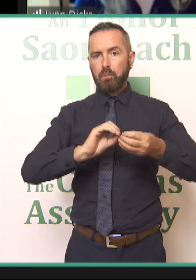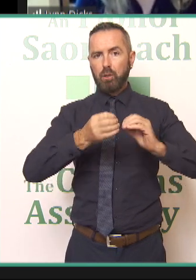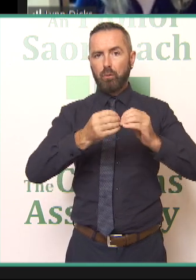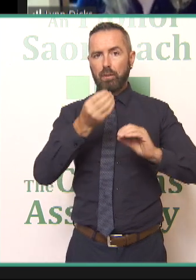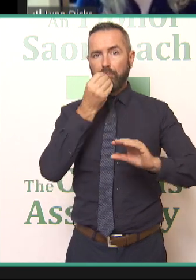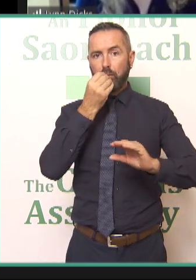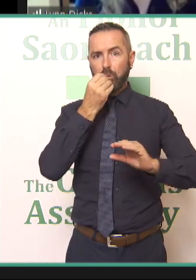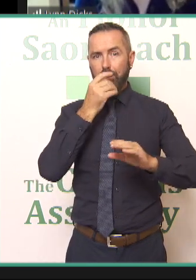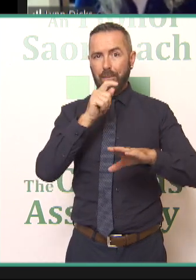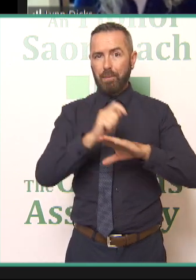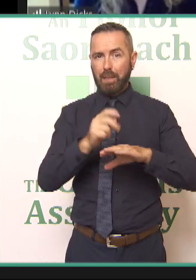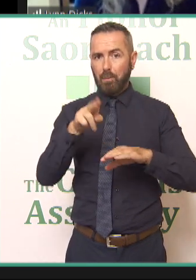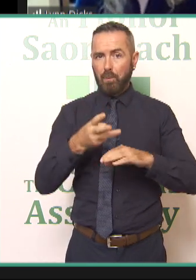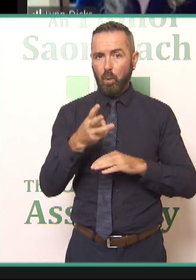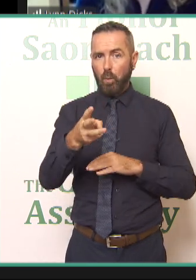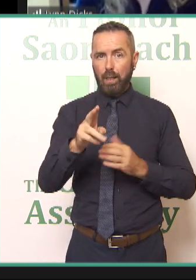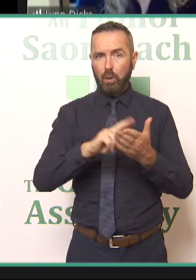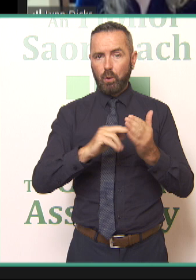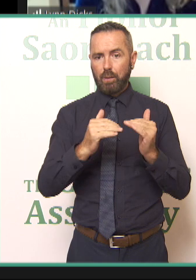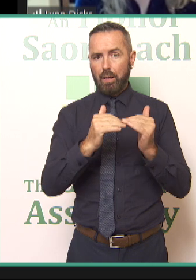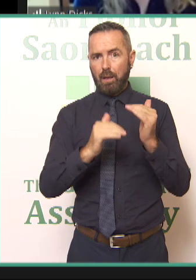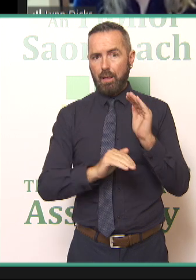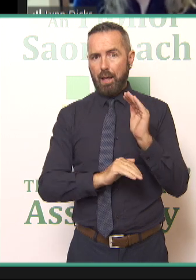possible footprint of land if we want to stop agricultural expansion that means we have to